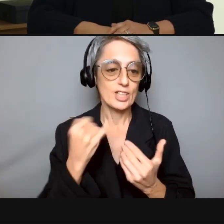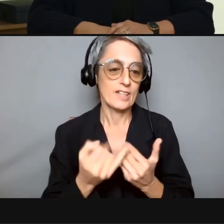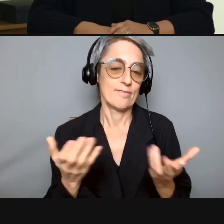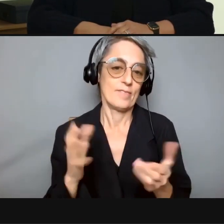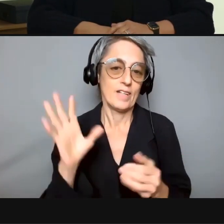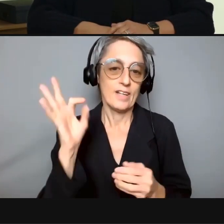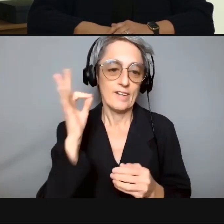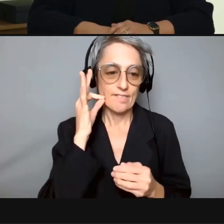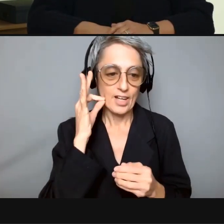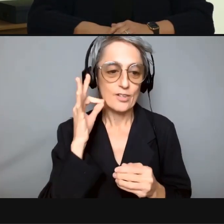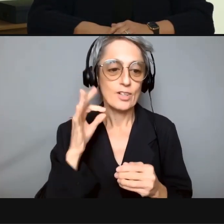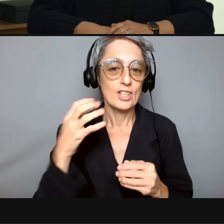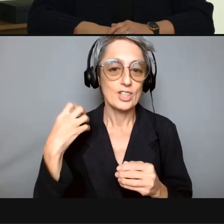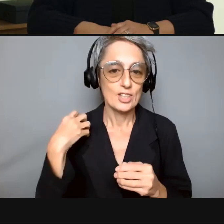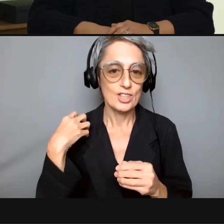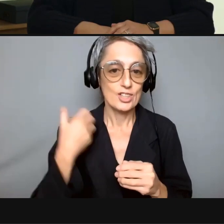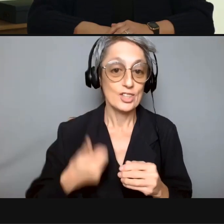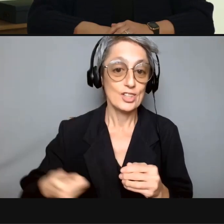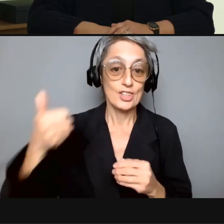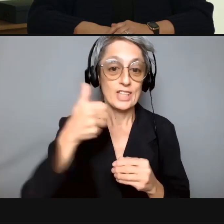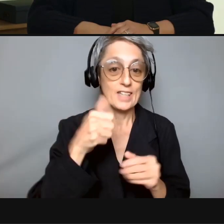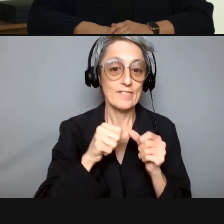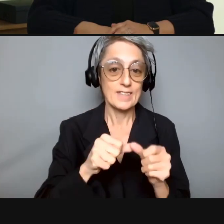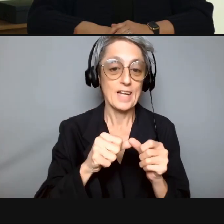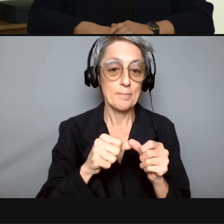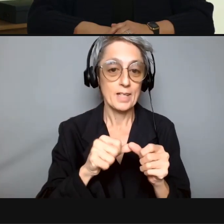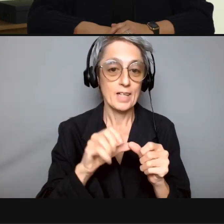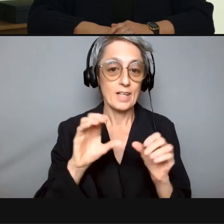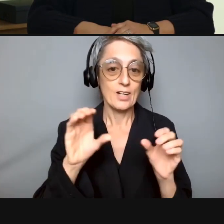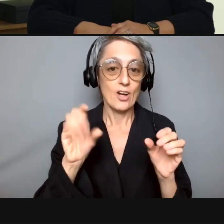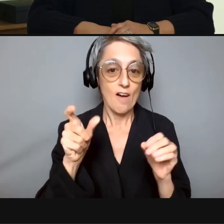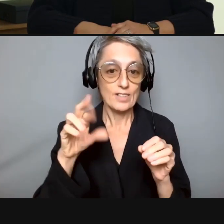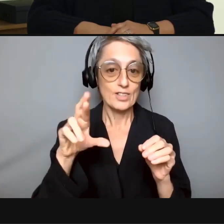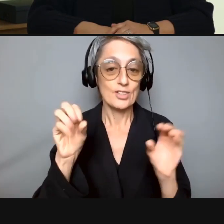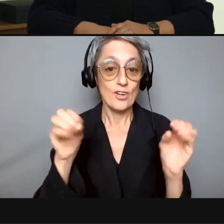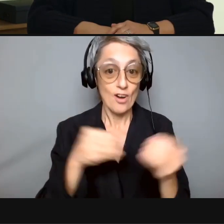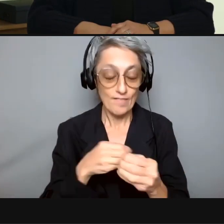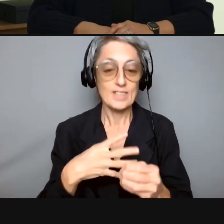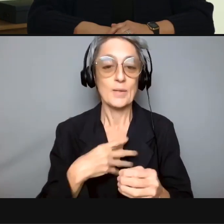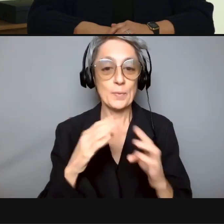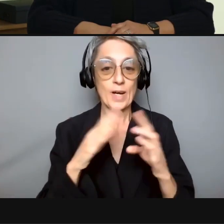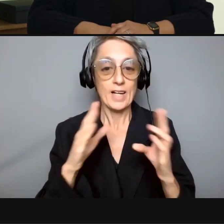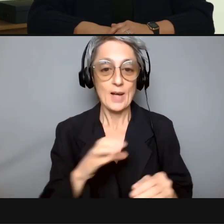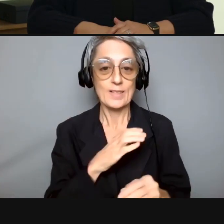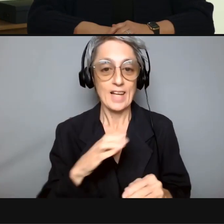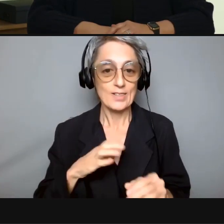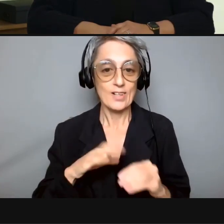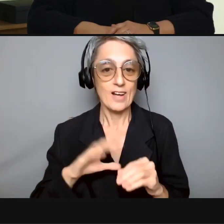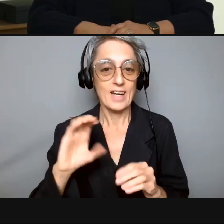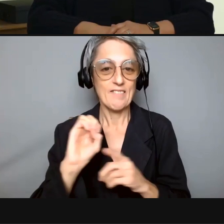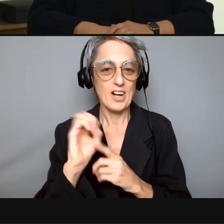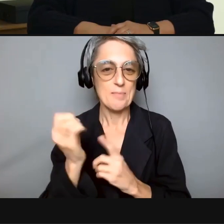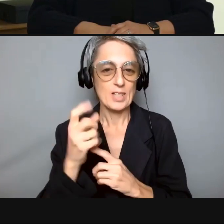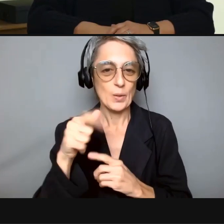Officers Office and the White House Council on Environmental Quality. Again, thank you all for being here with us today.